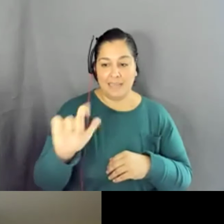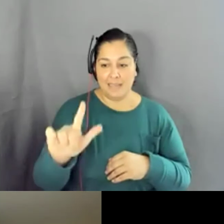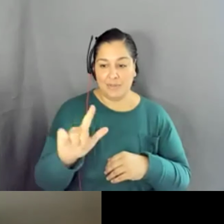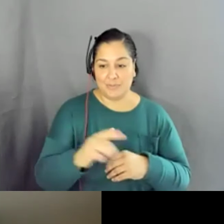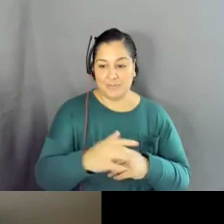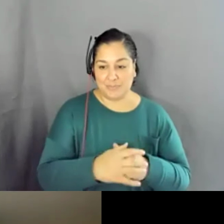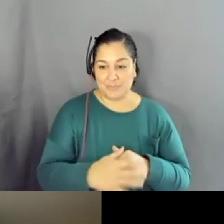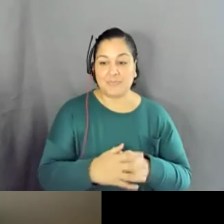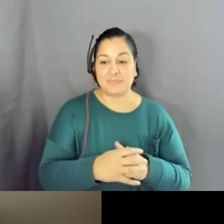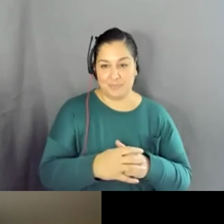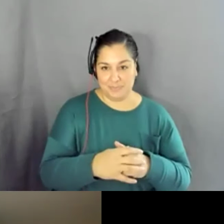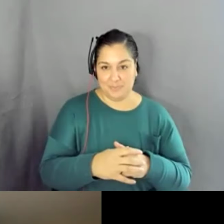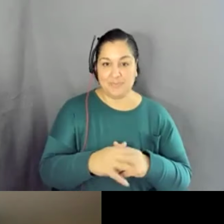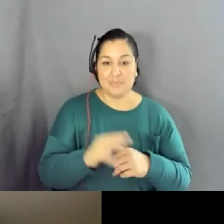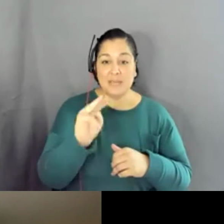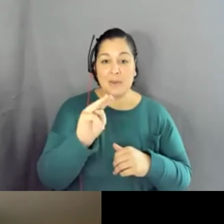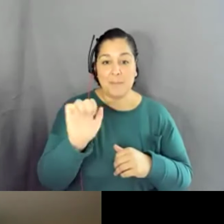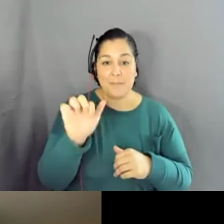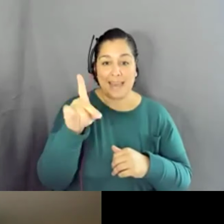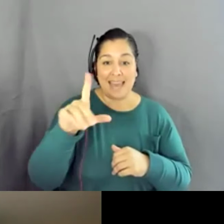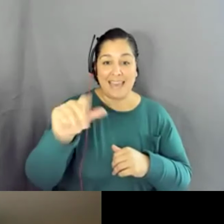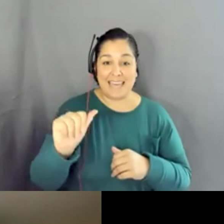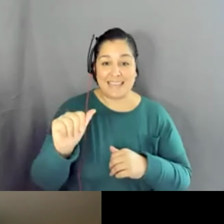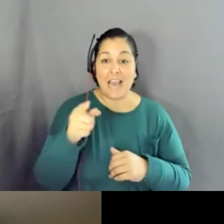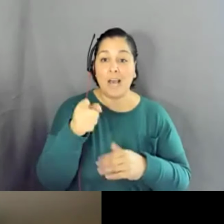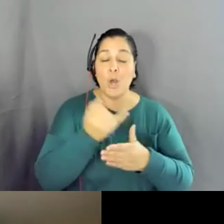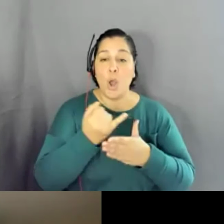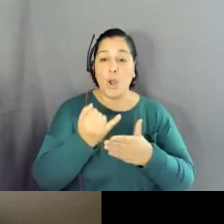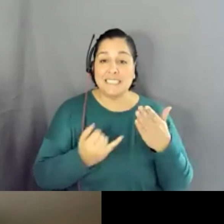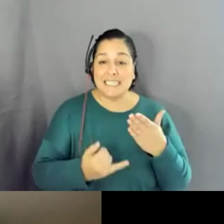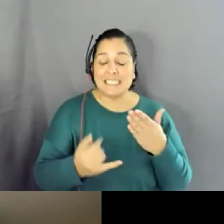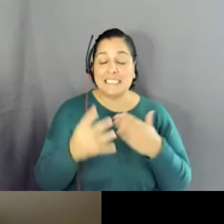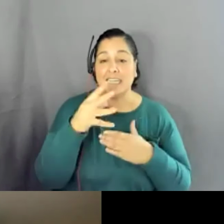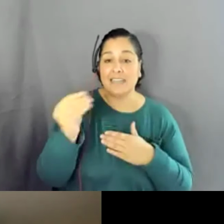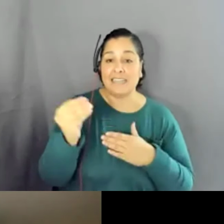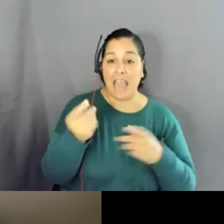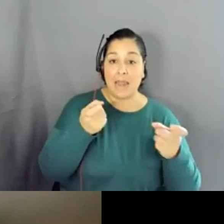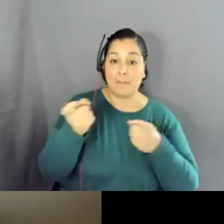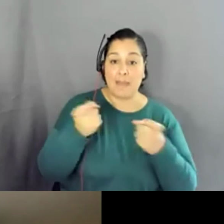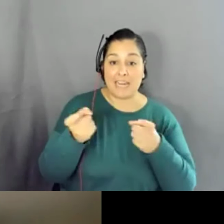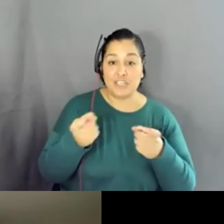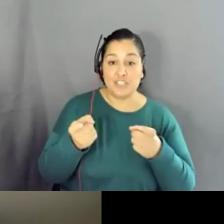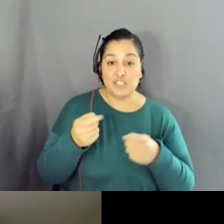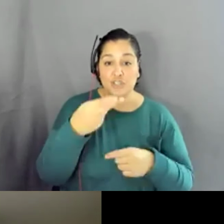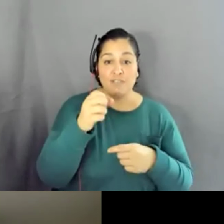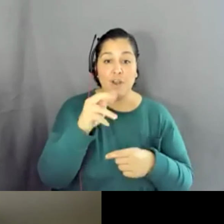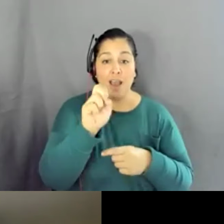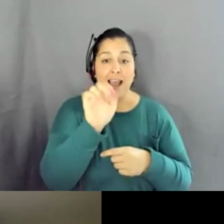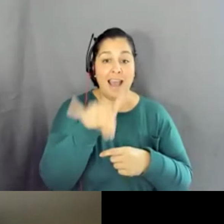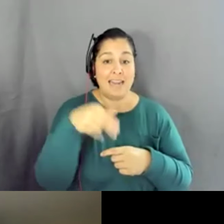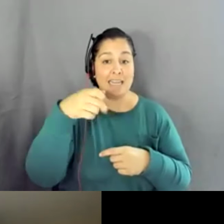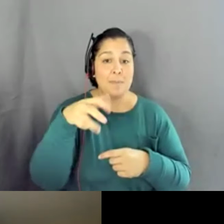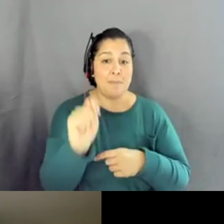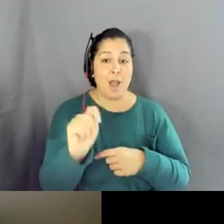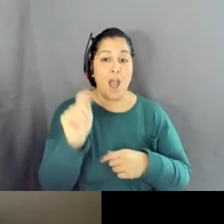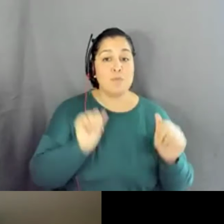Meida is Artistic and Managing Director of Honeypot Performance. She received her PhD in performance studies from Northwestern University